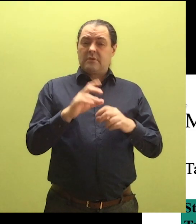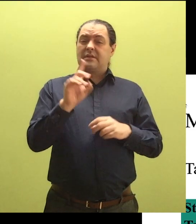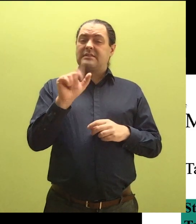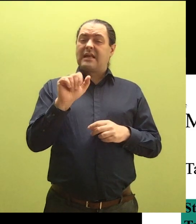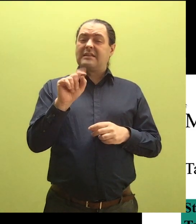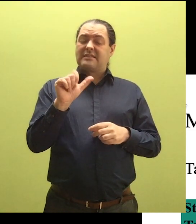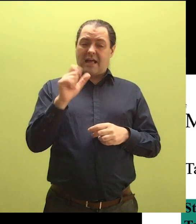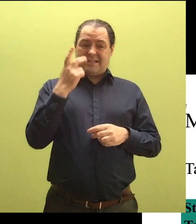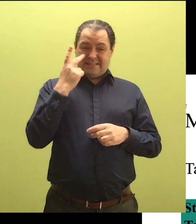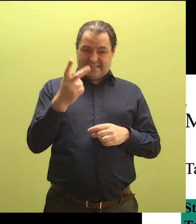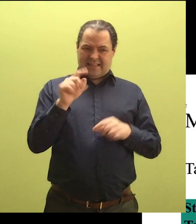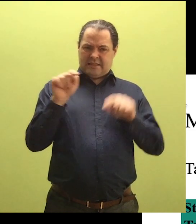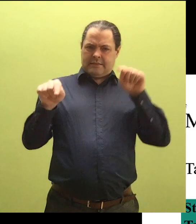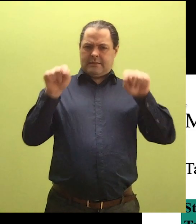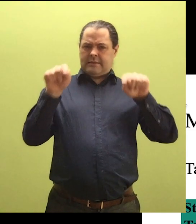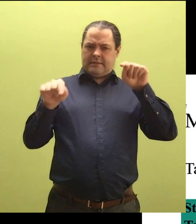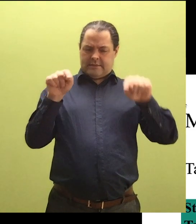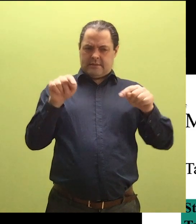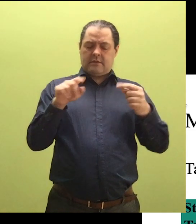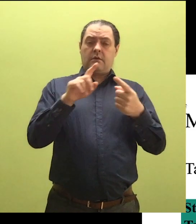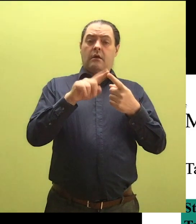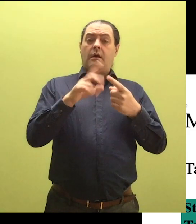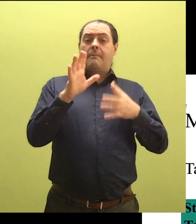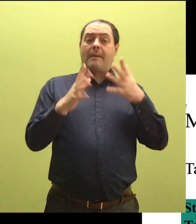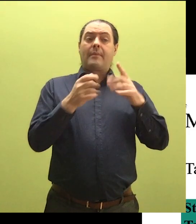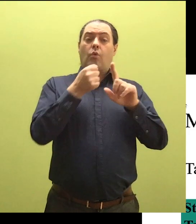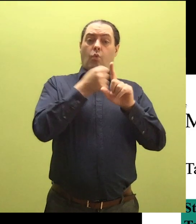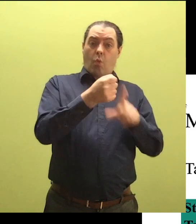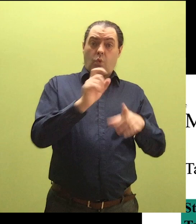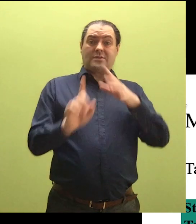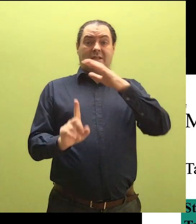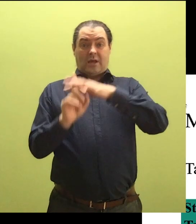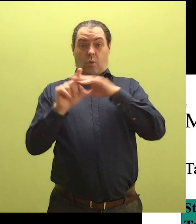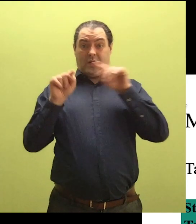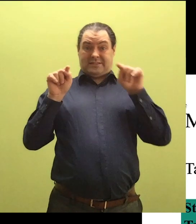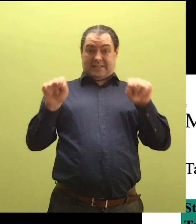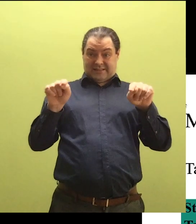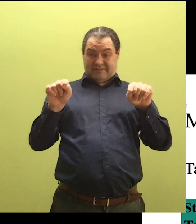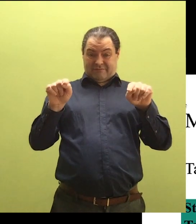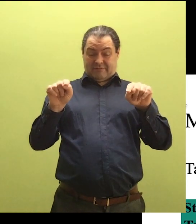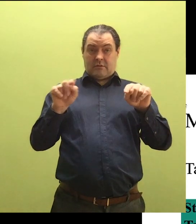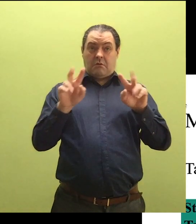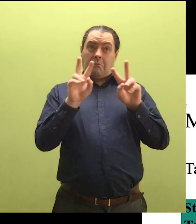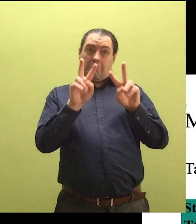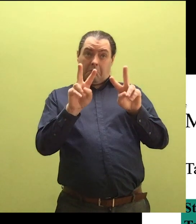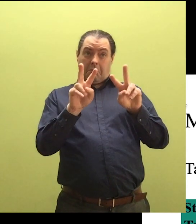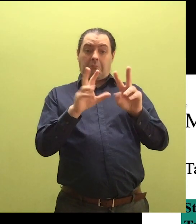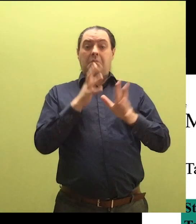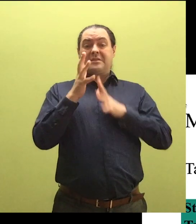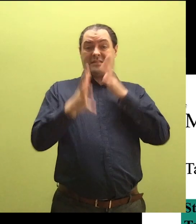alternation types in RStudio. Basically, if both the causative and inchoative counterparts of a stimuli was signed by a